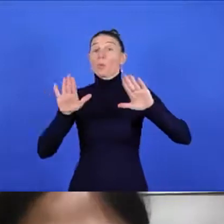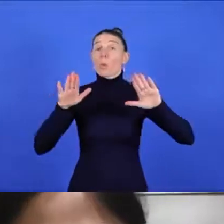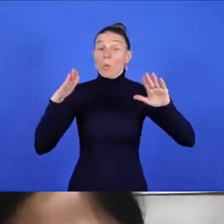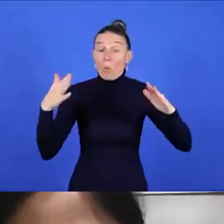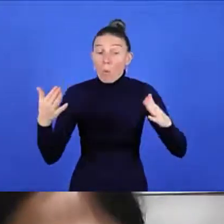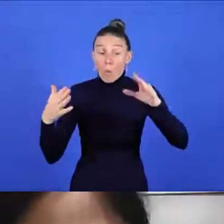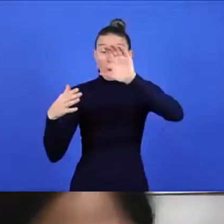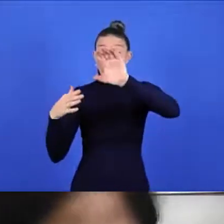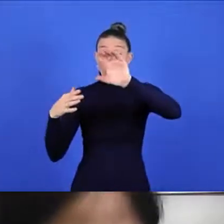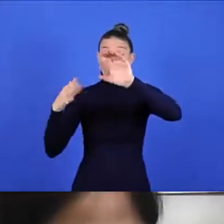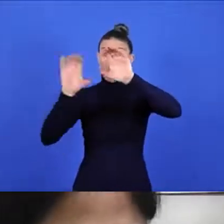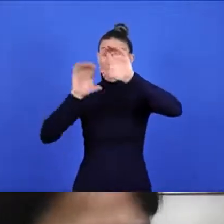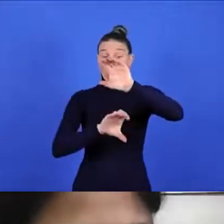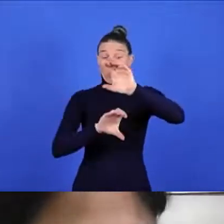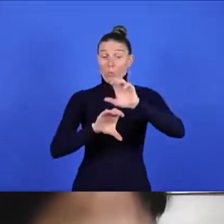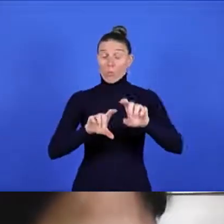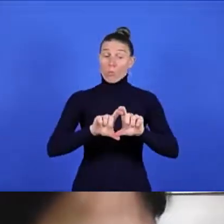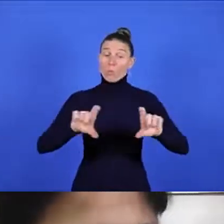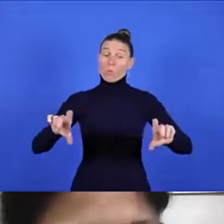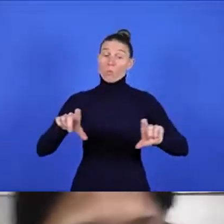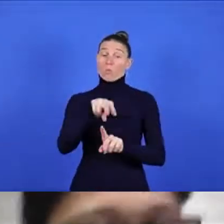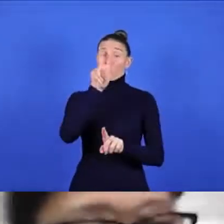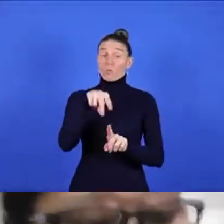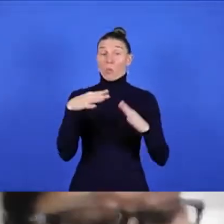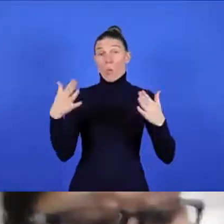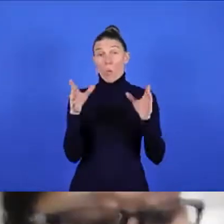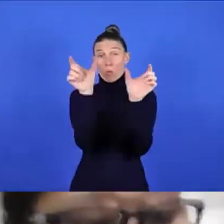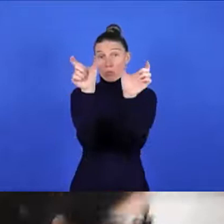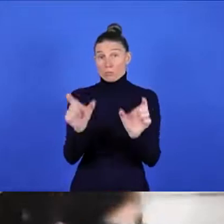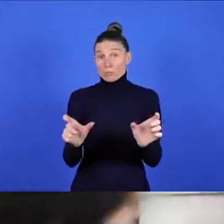window low and wide and put it just below the